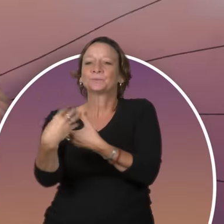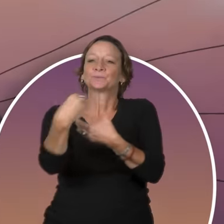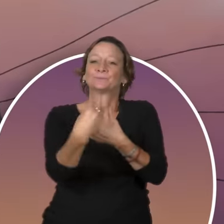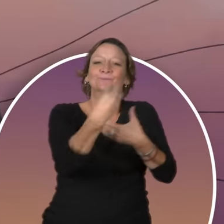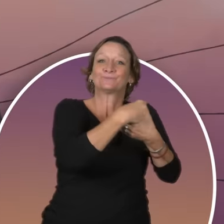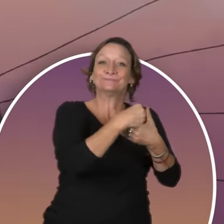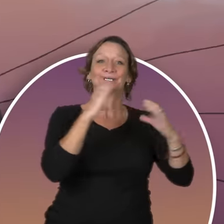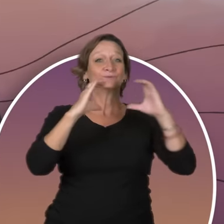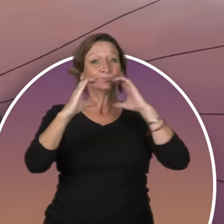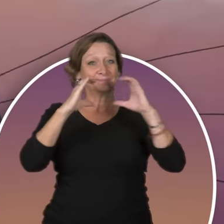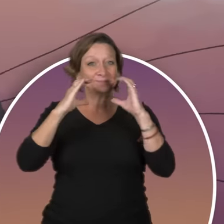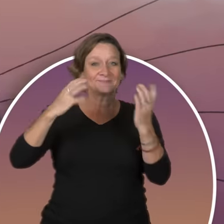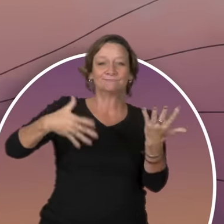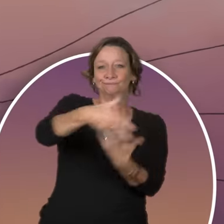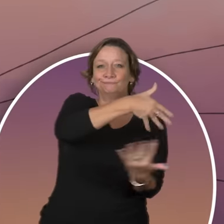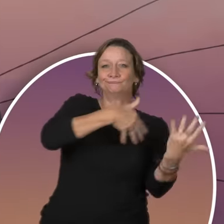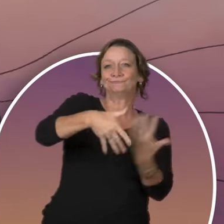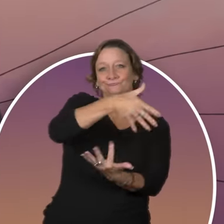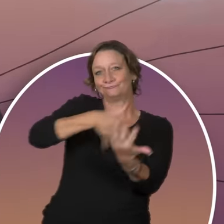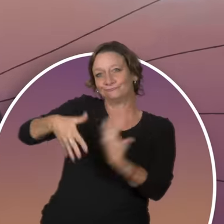and more inclusive ways of communicating with each other.